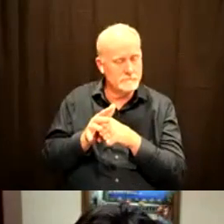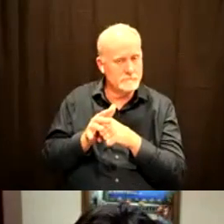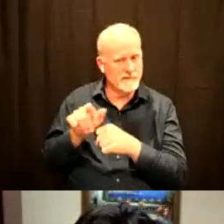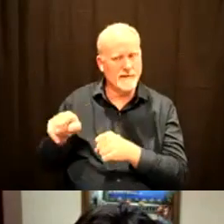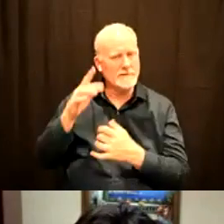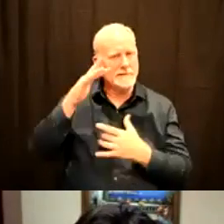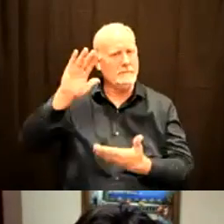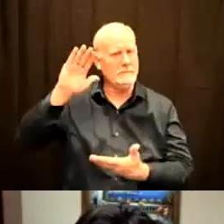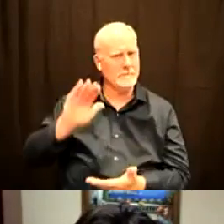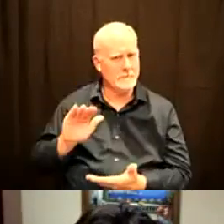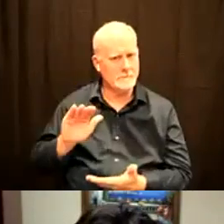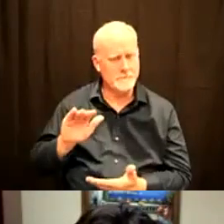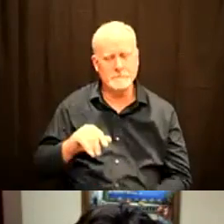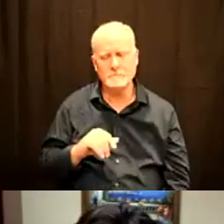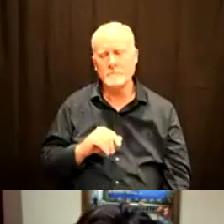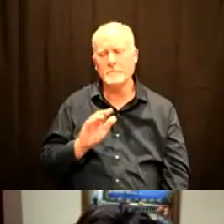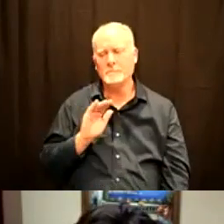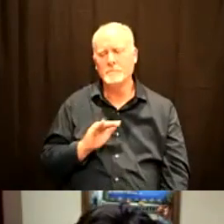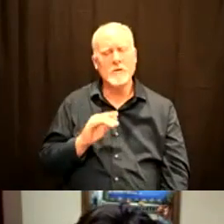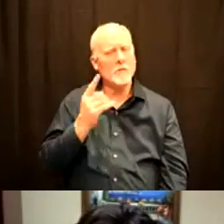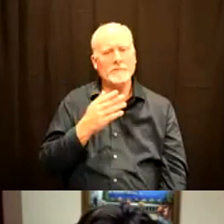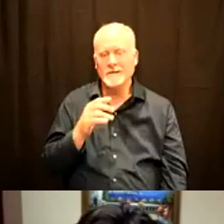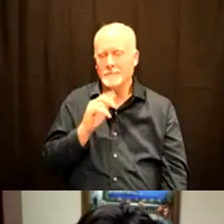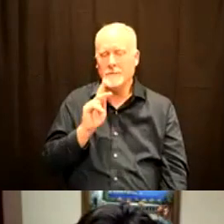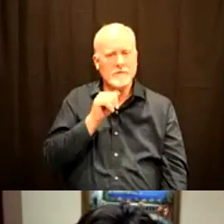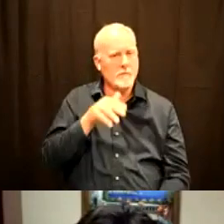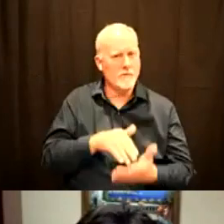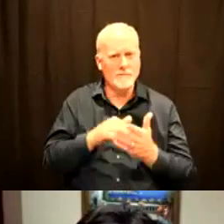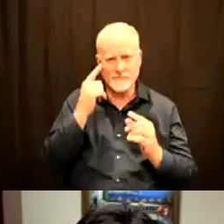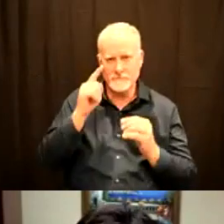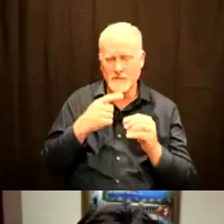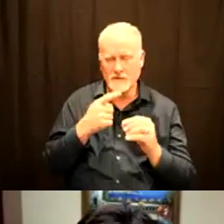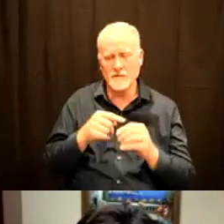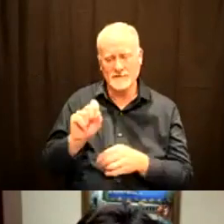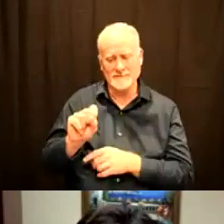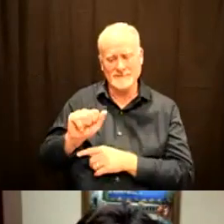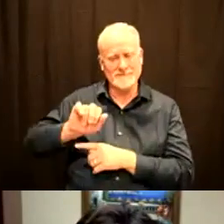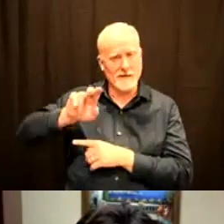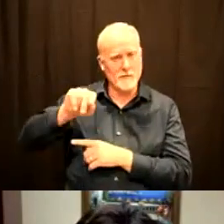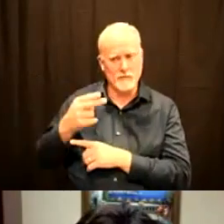mention that probably is not often thought about and sarah has seen this on multiple occasions